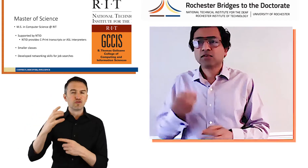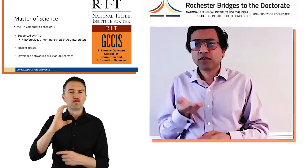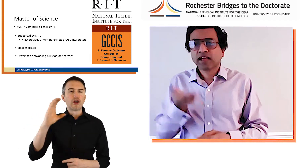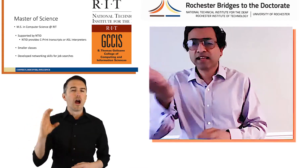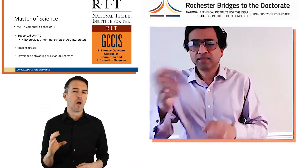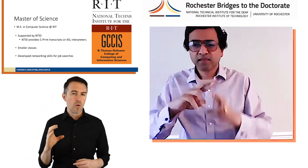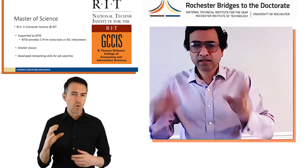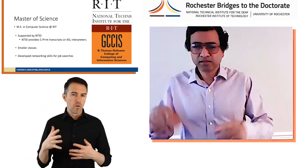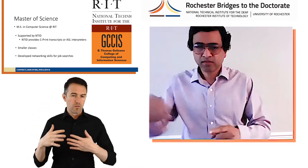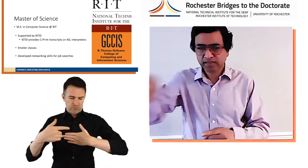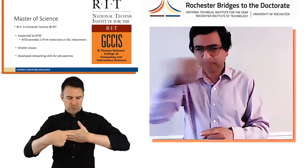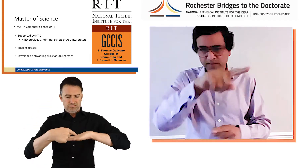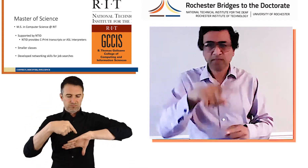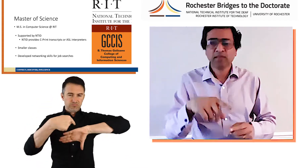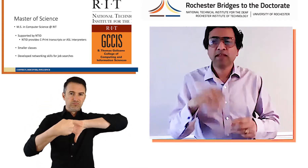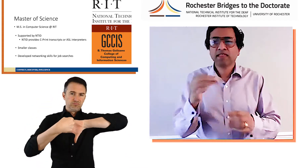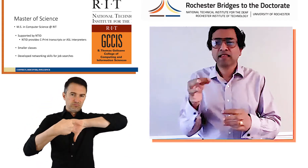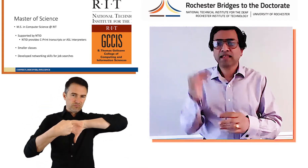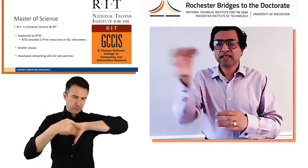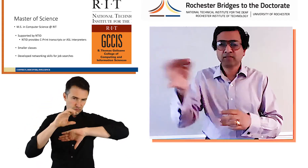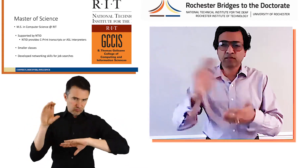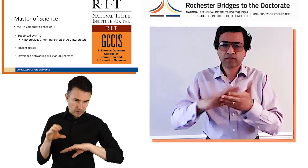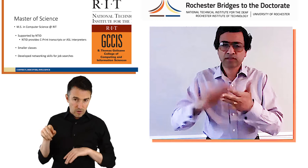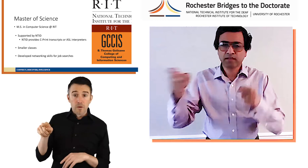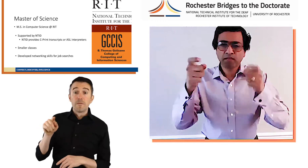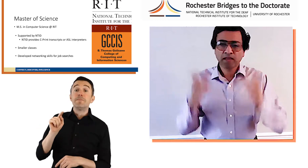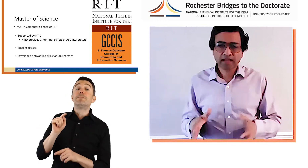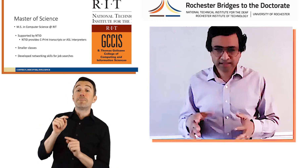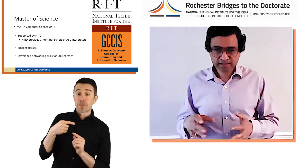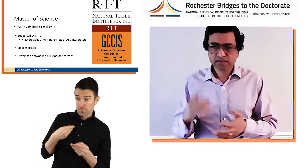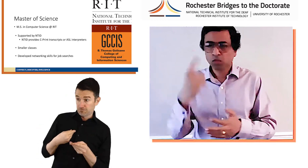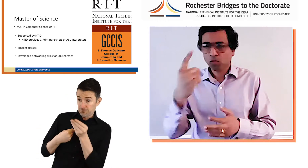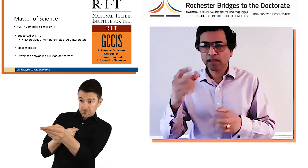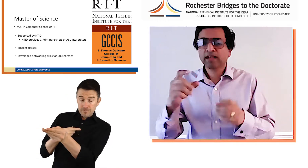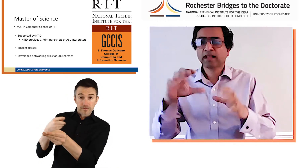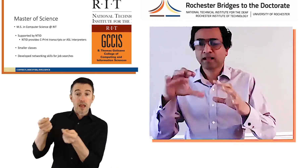So, I submitted my resume to some of them and they forwarded it to their hiring managers,